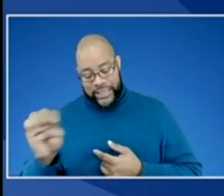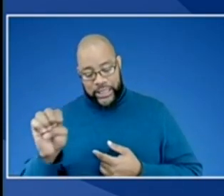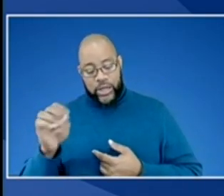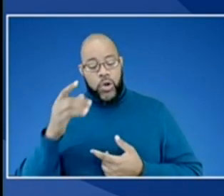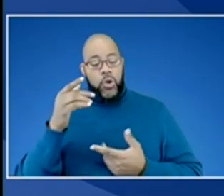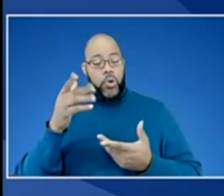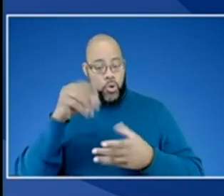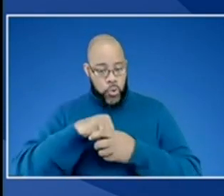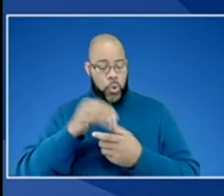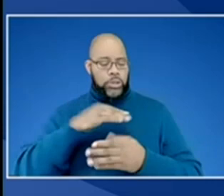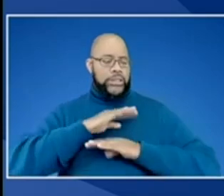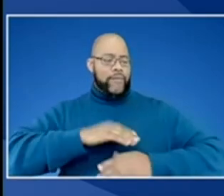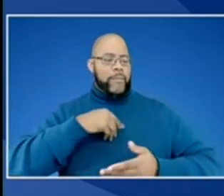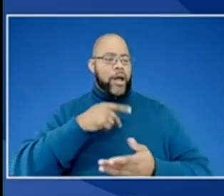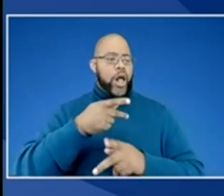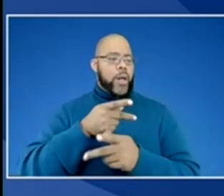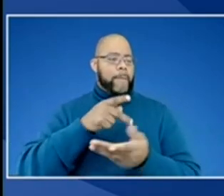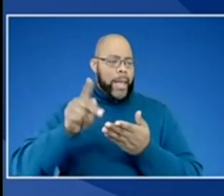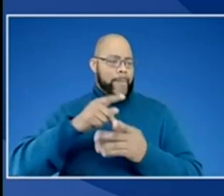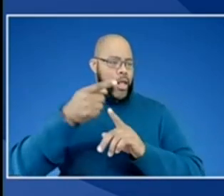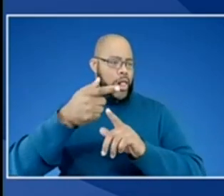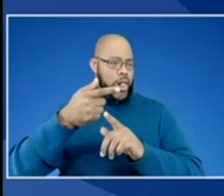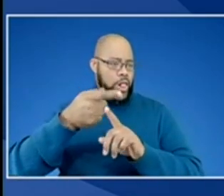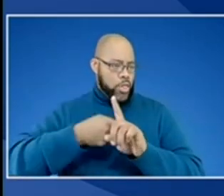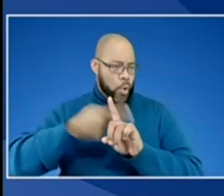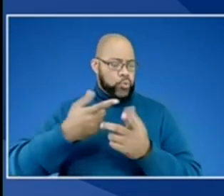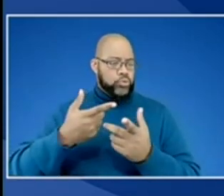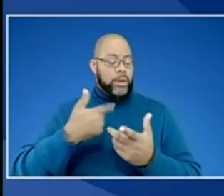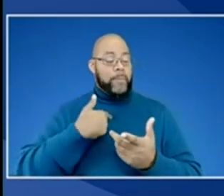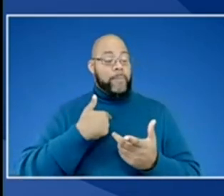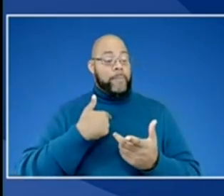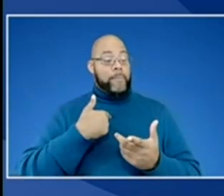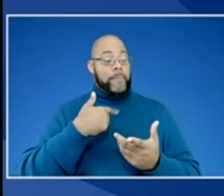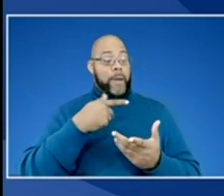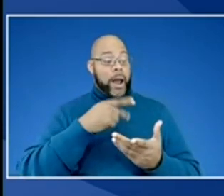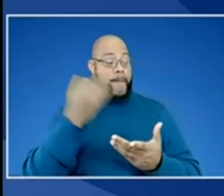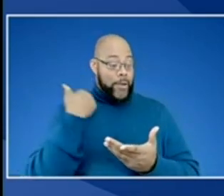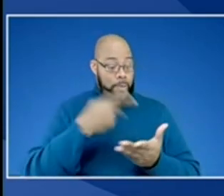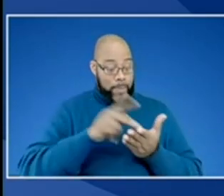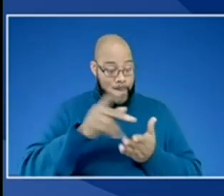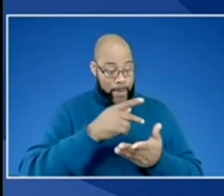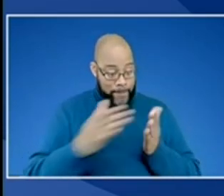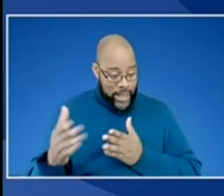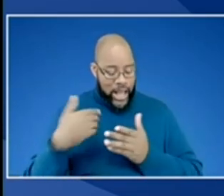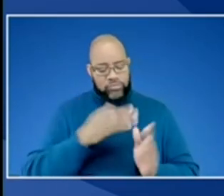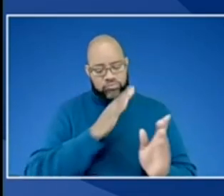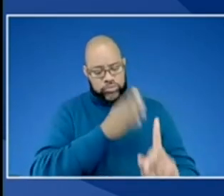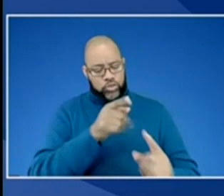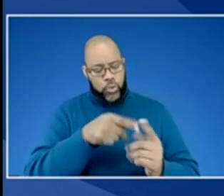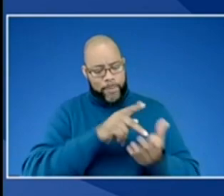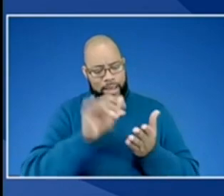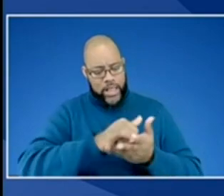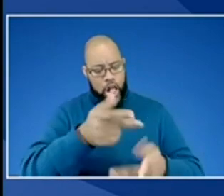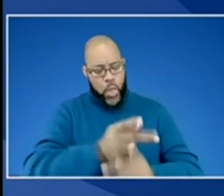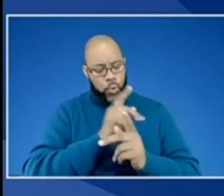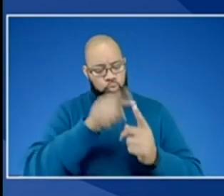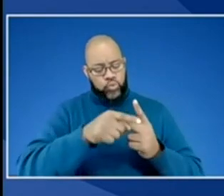payments. As a condition of my bankruptcy repayment program, I was directed to pay these loans to the trustee, not the